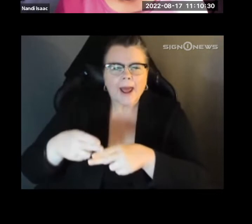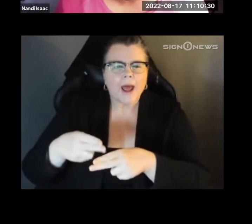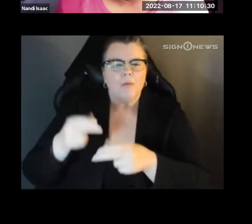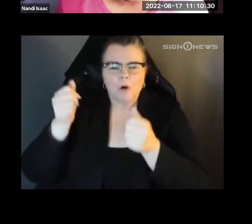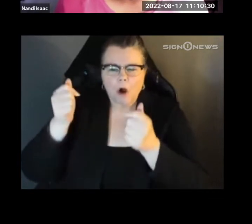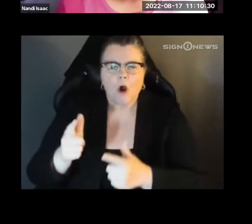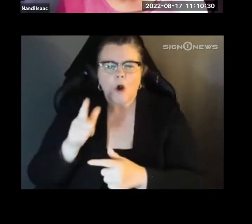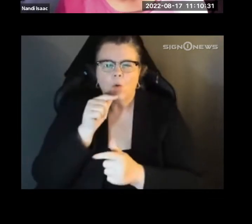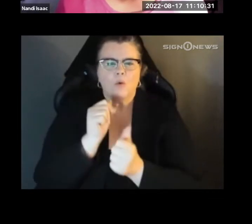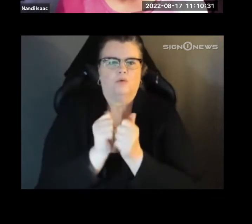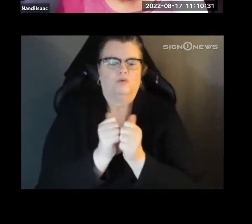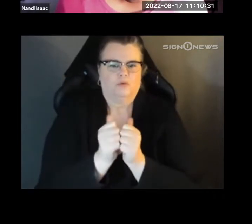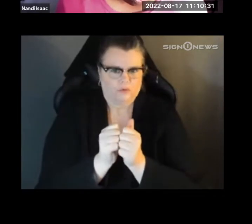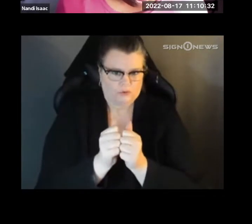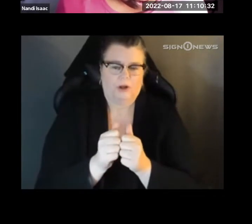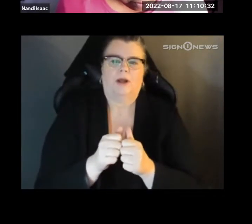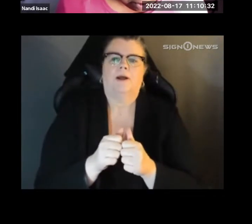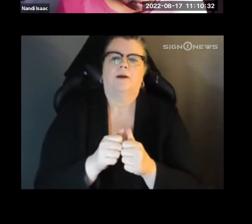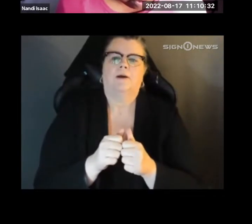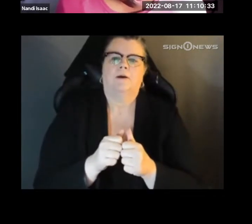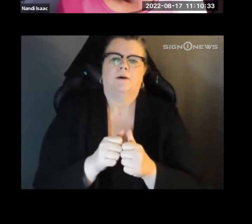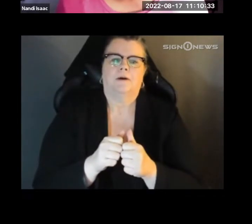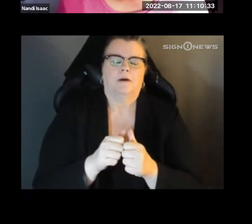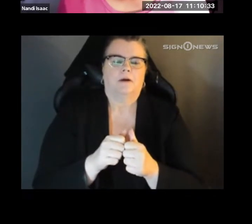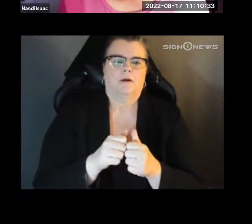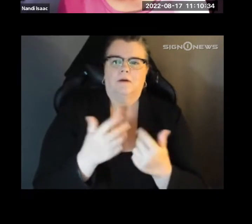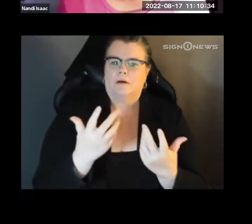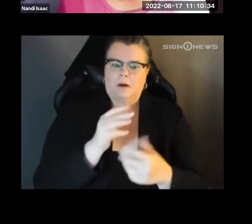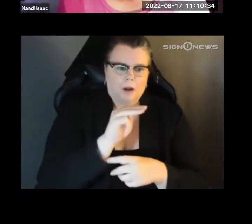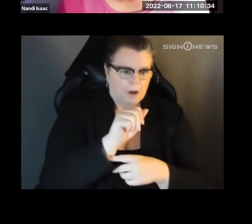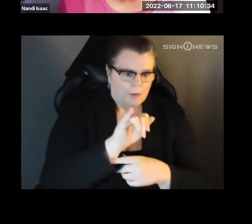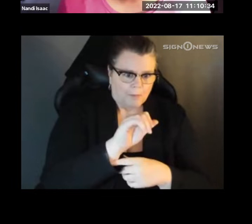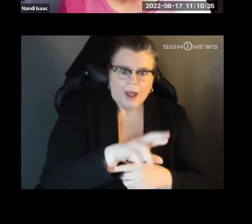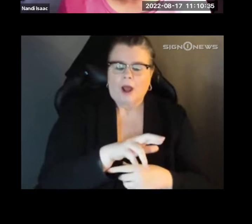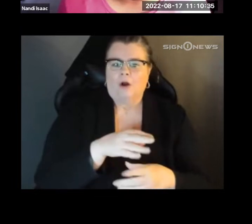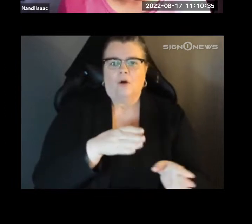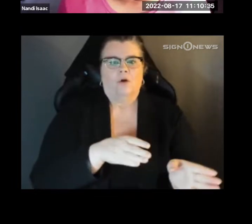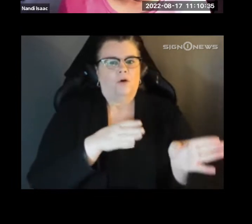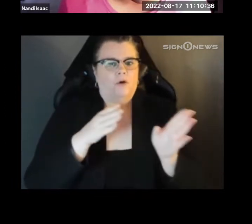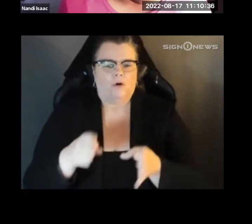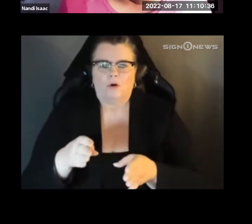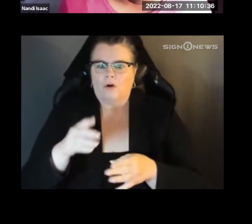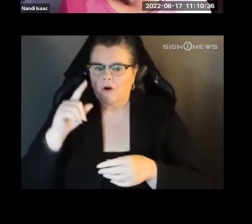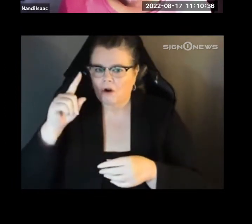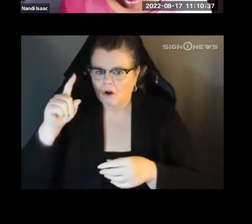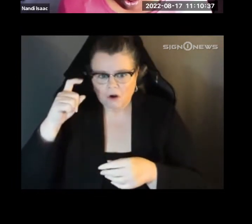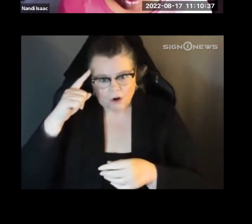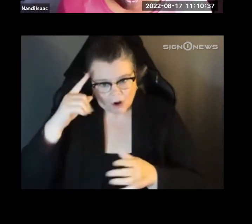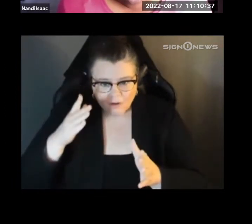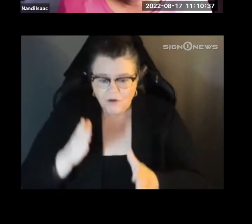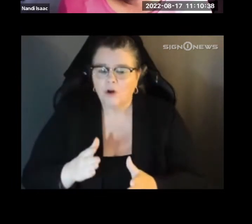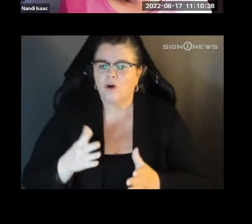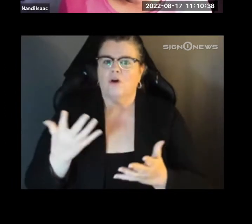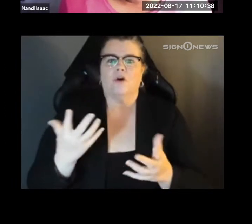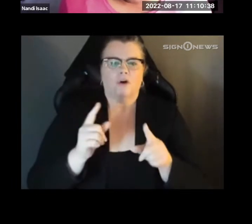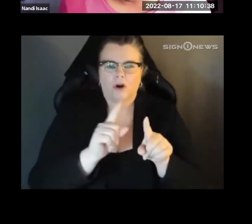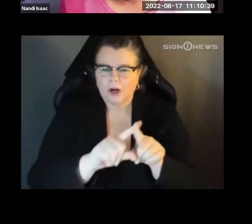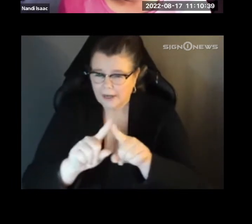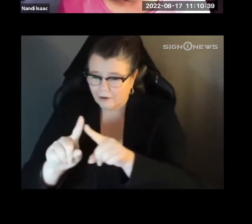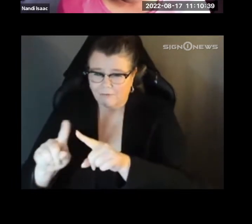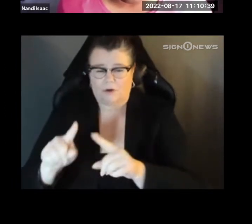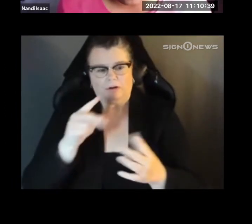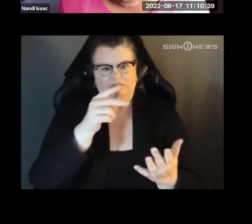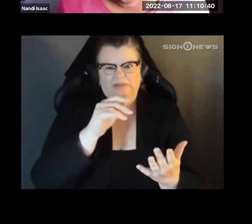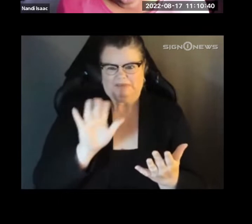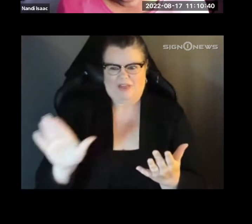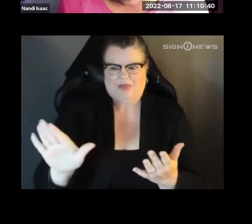the mayor to the governor to a different category so make sure you vote for deep cut it